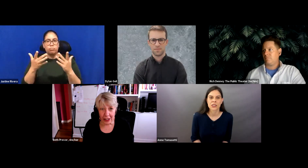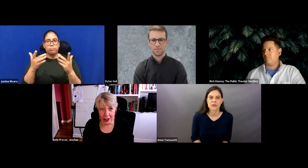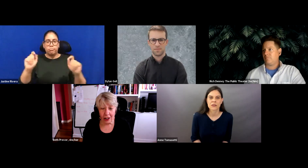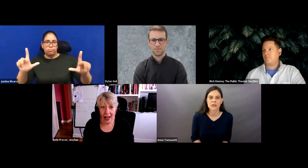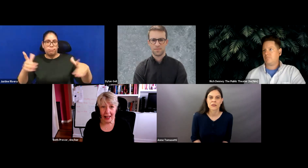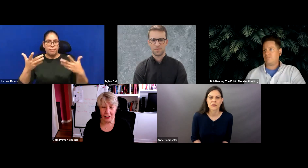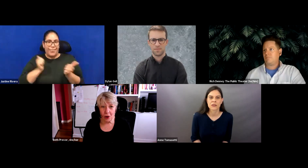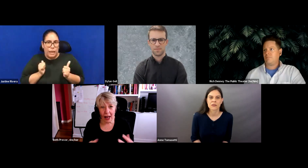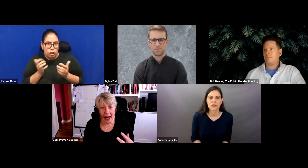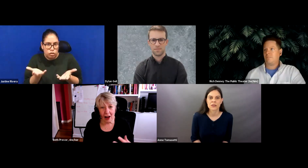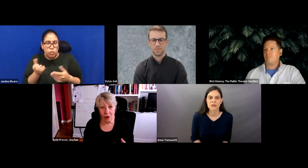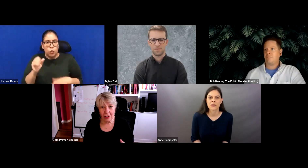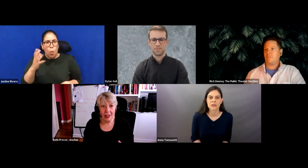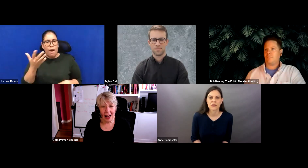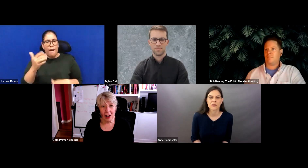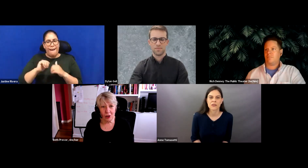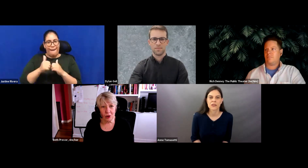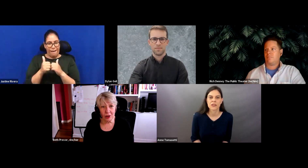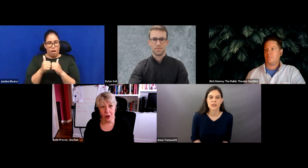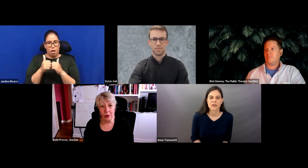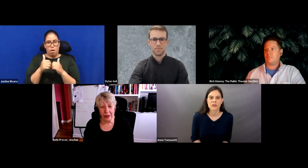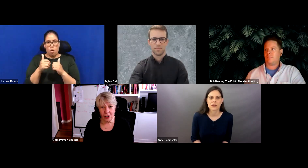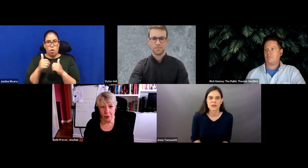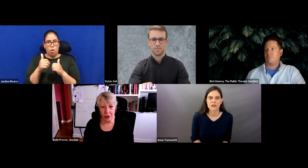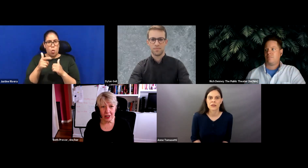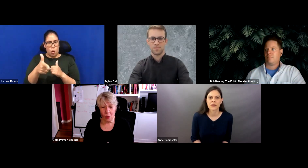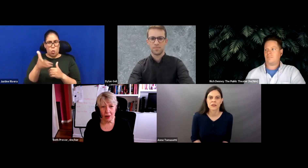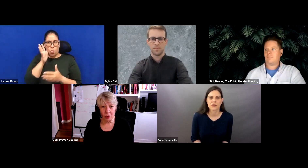theater. And so how you could work with interpreters and what